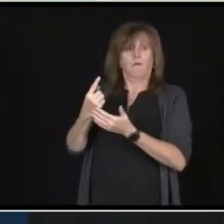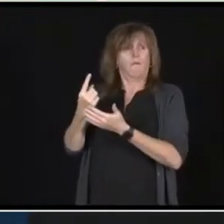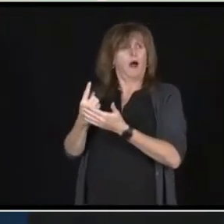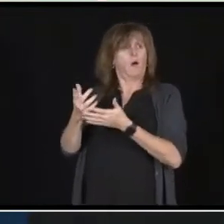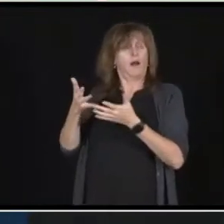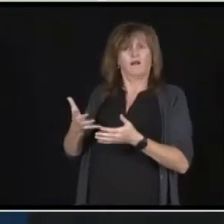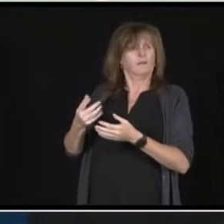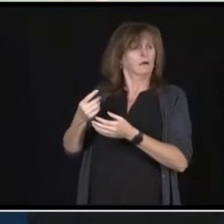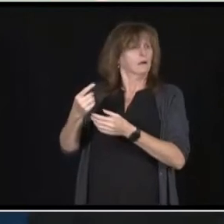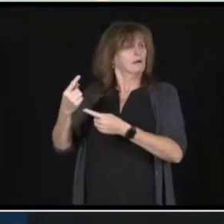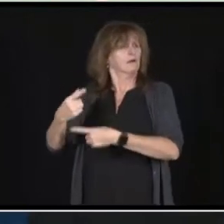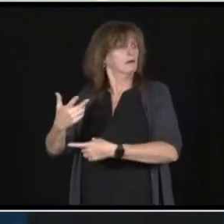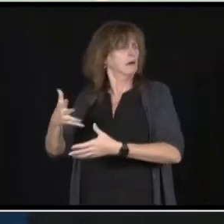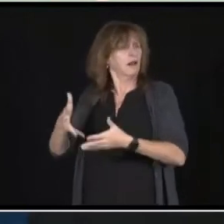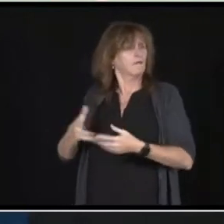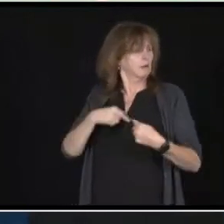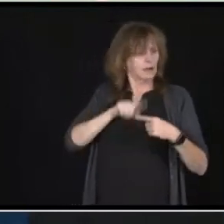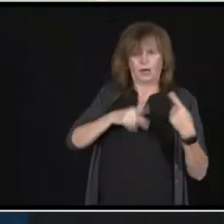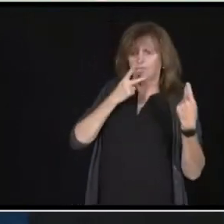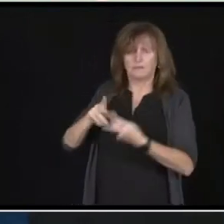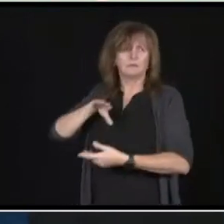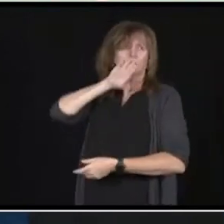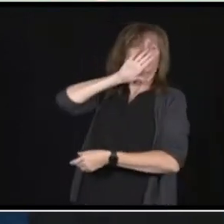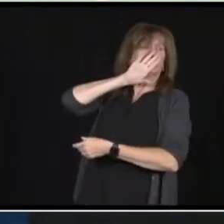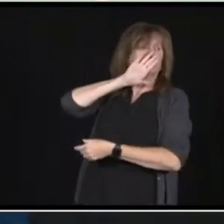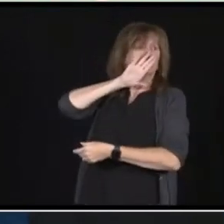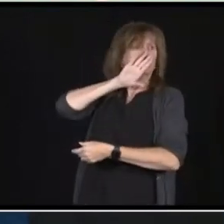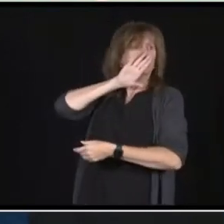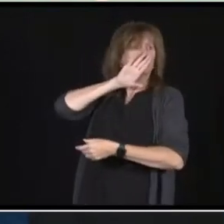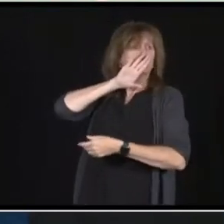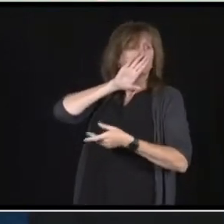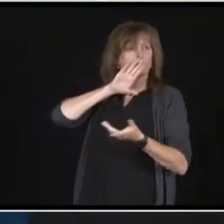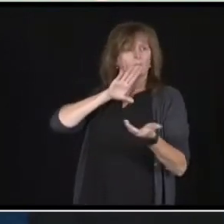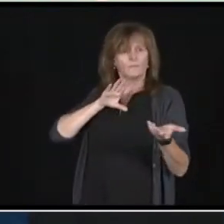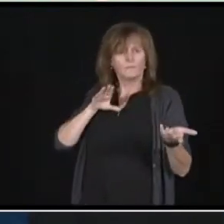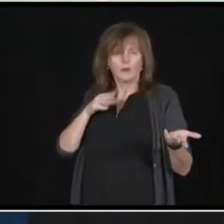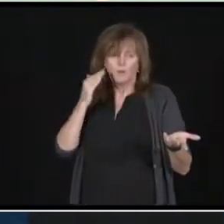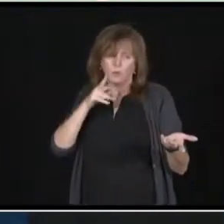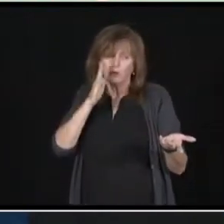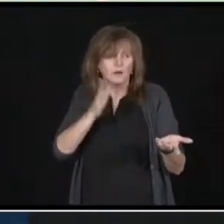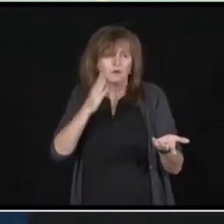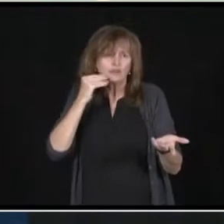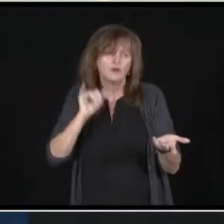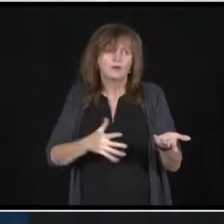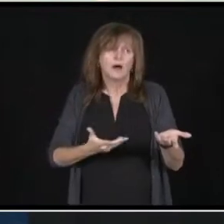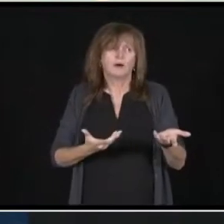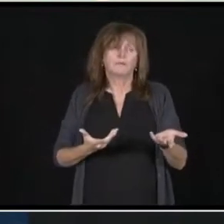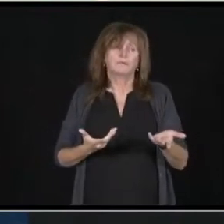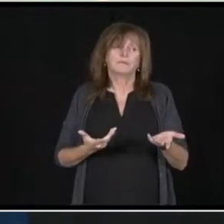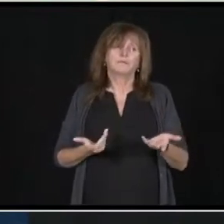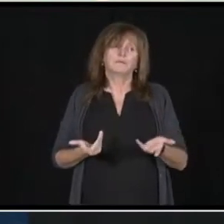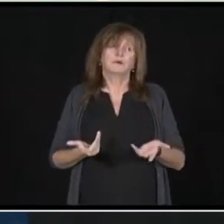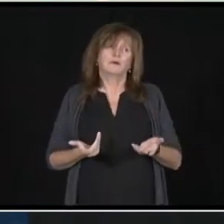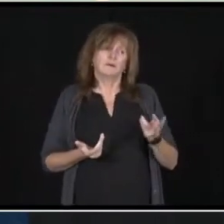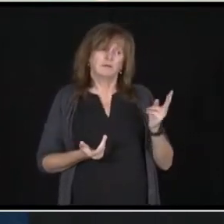days to live. That is when you go down to root cause. And again, my prayers and thoughts first Bill